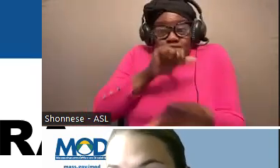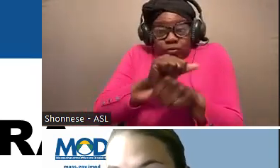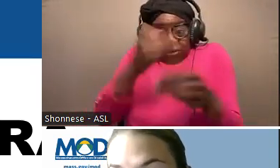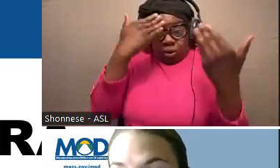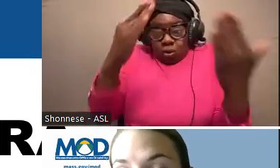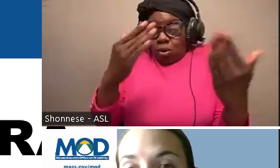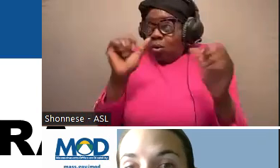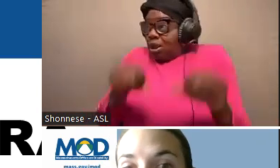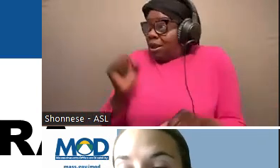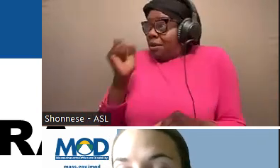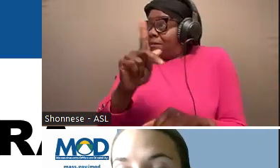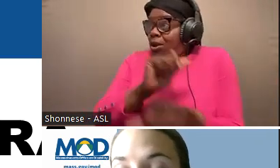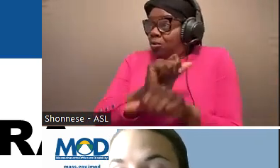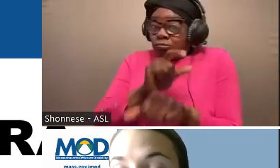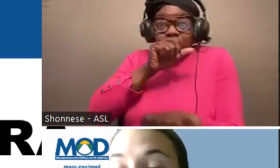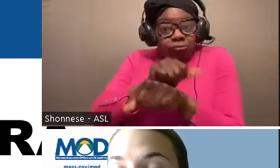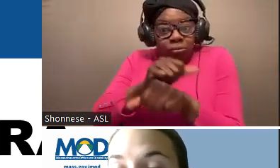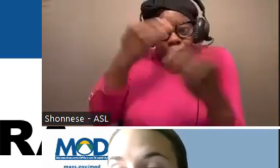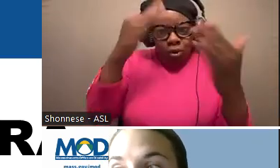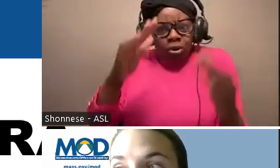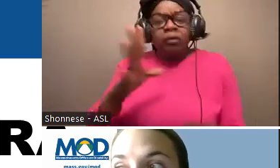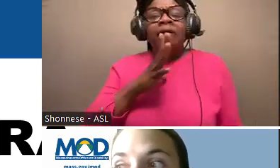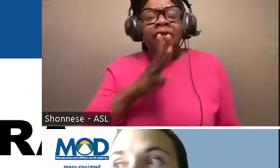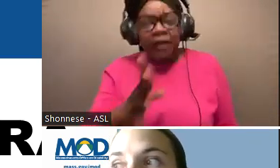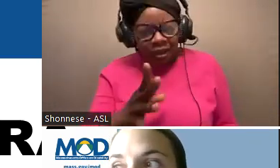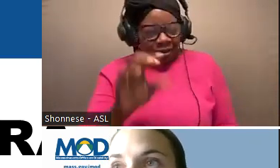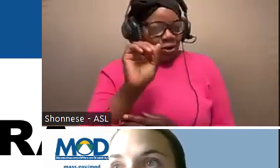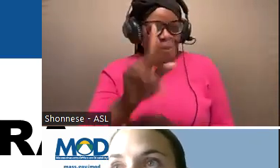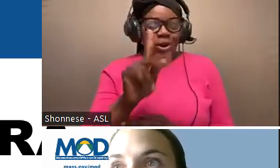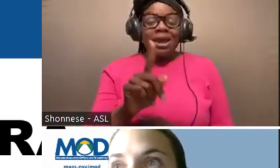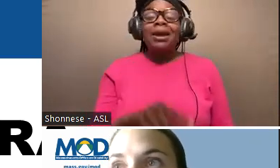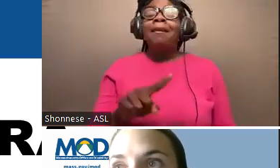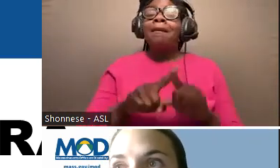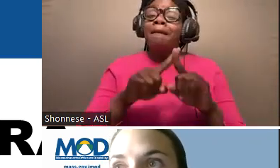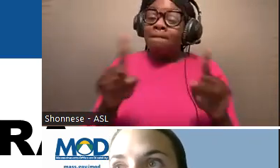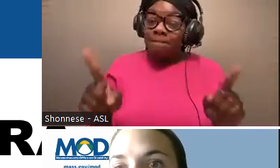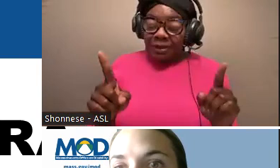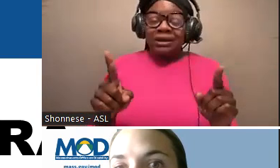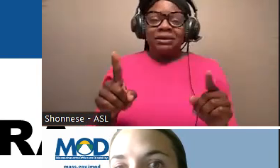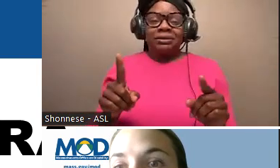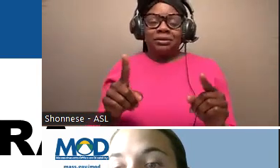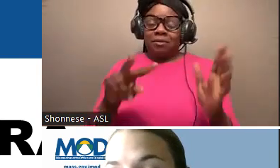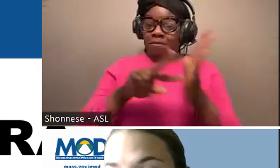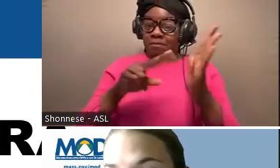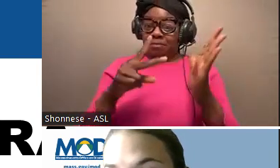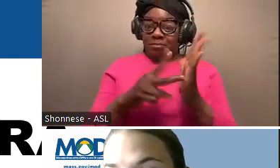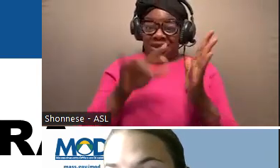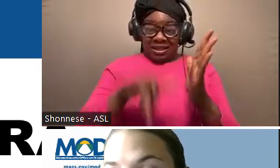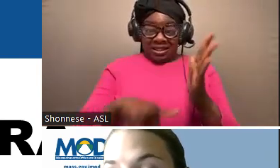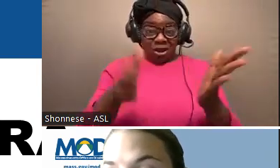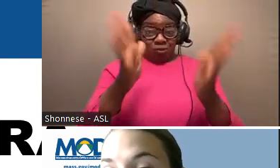to come back to work and that's okay. That doesn't necessarily mean that the request that you end up